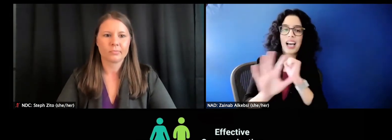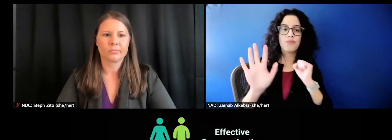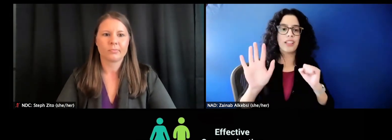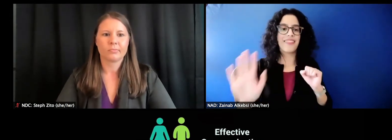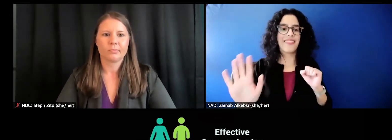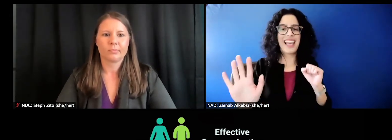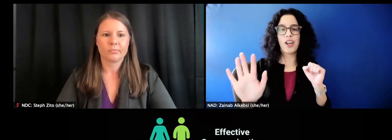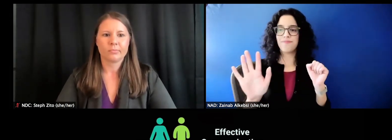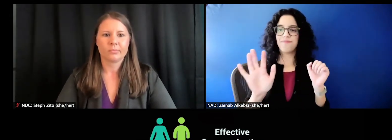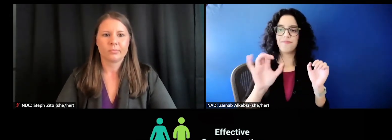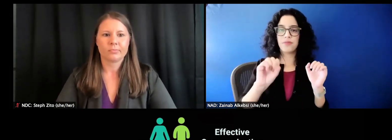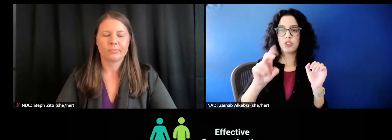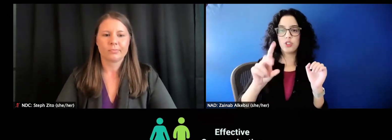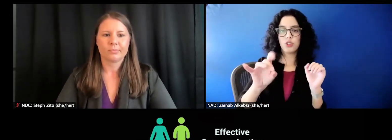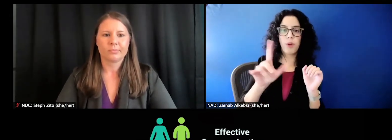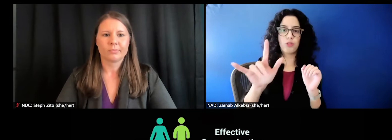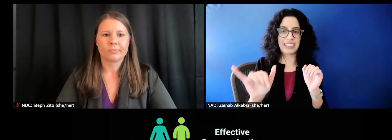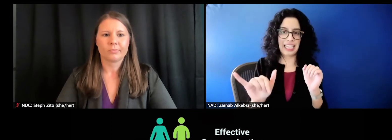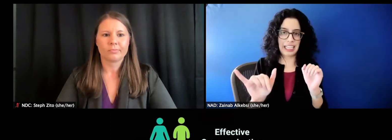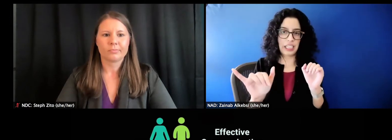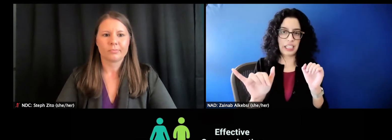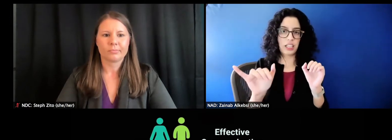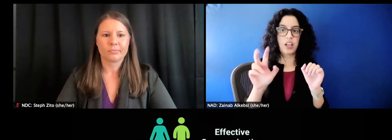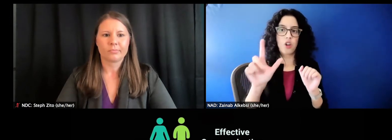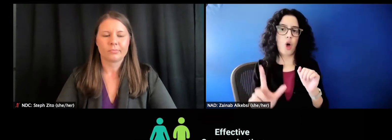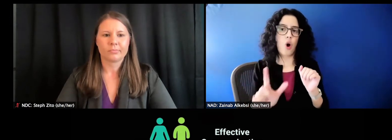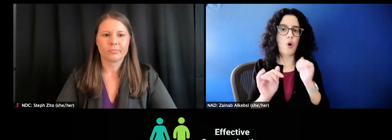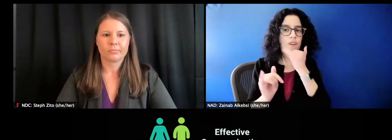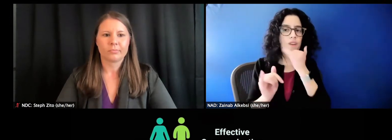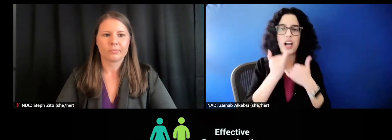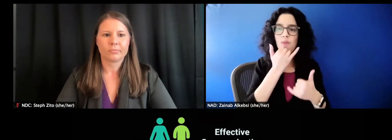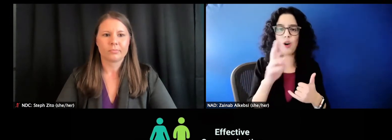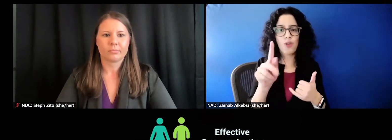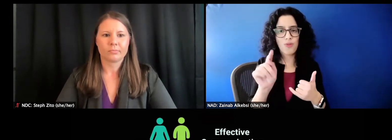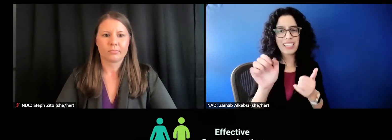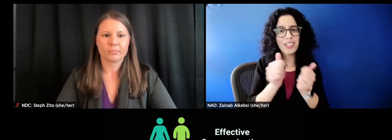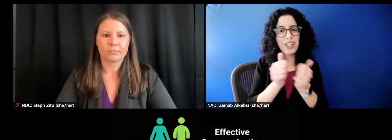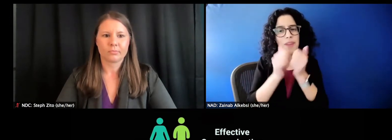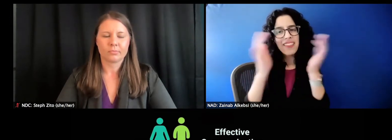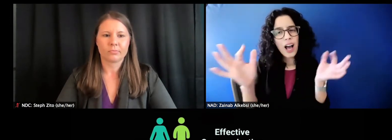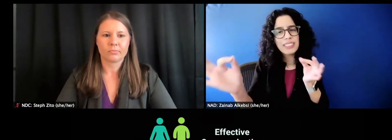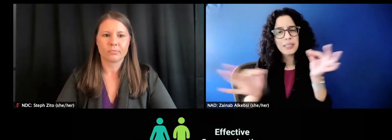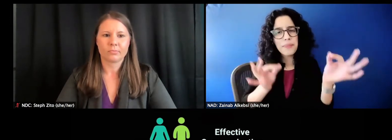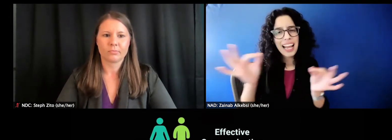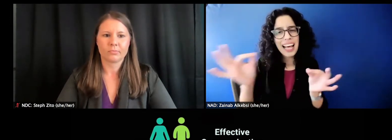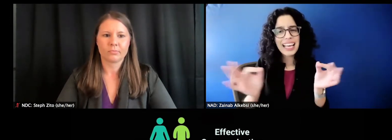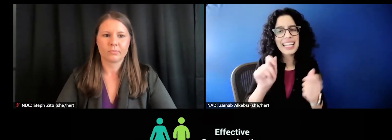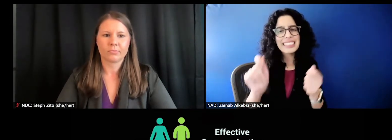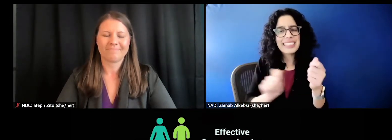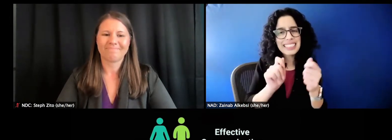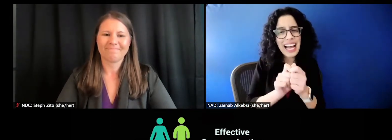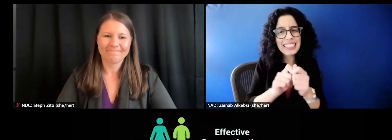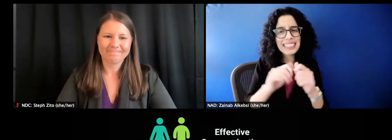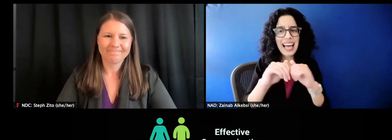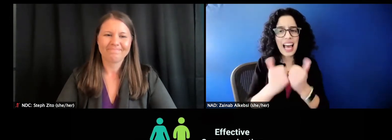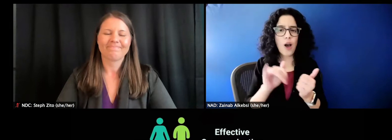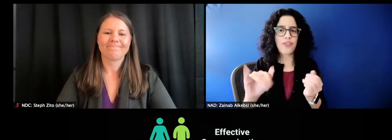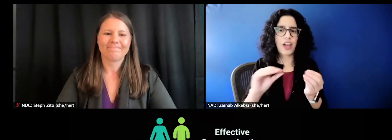ASR services tout their supposedly low error rate without explaining exactly how that number came